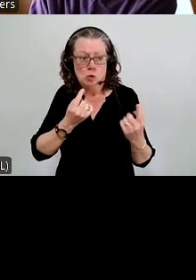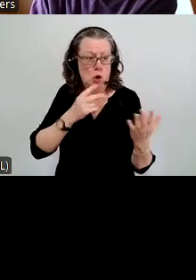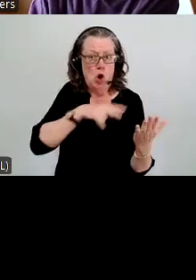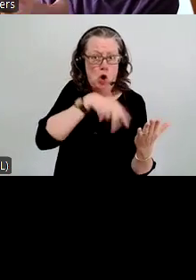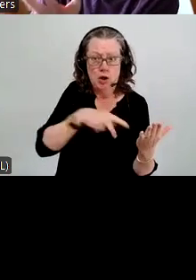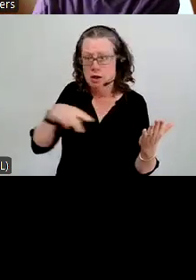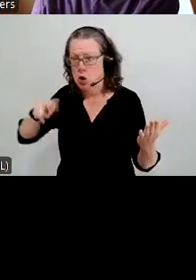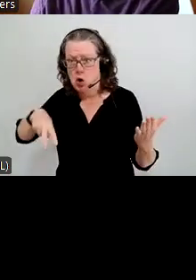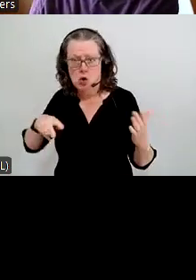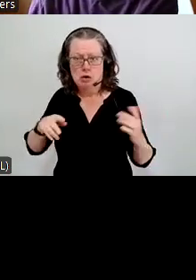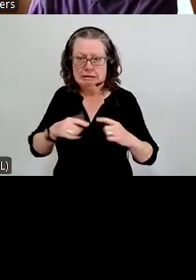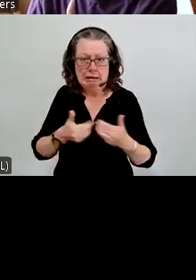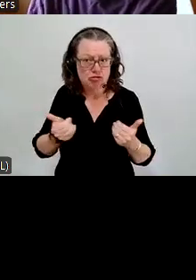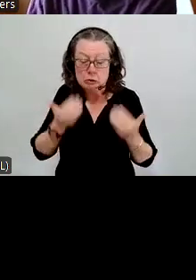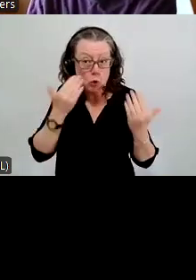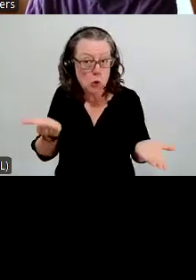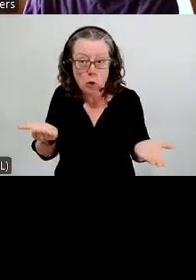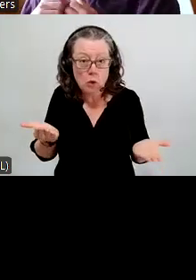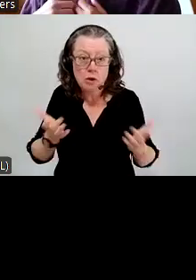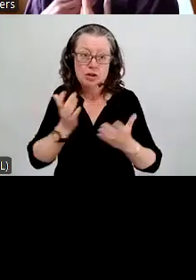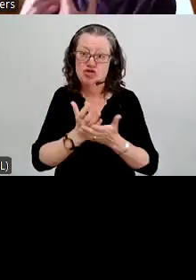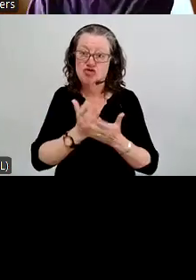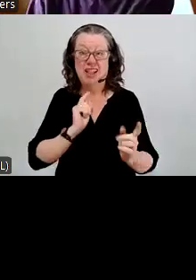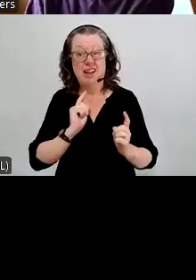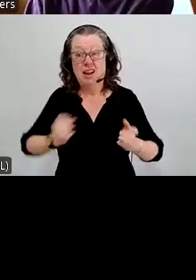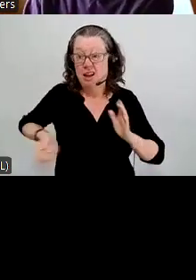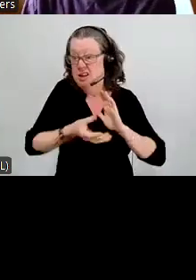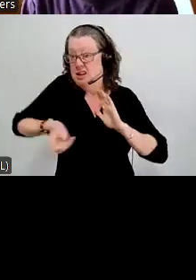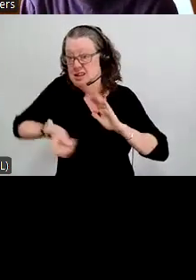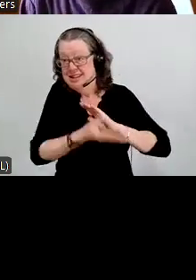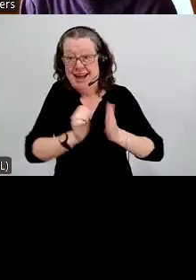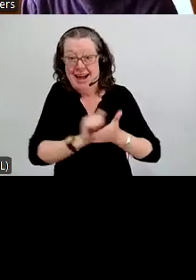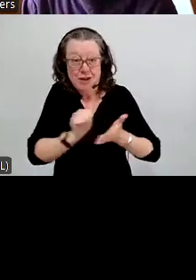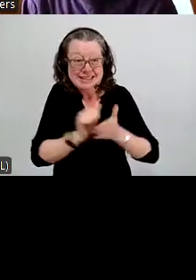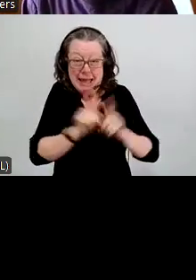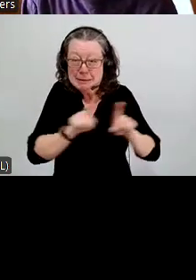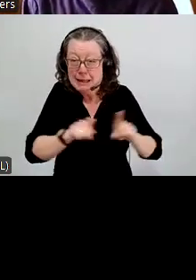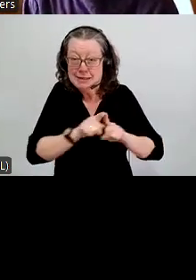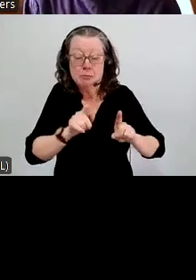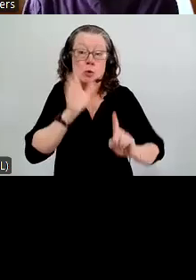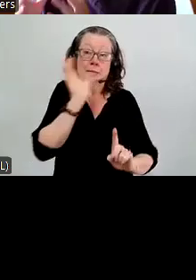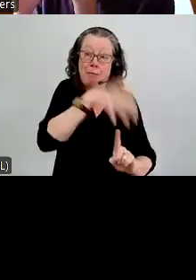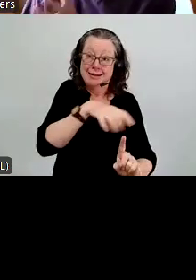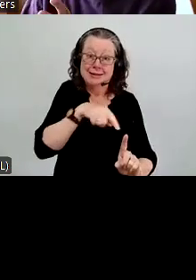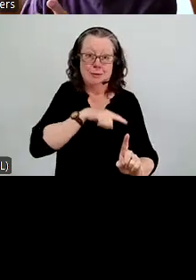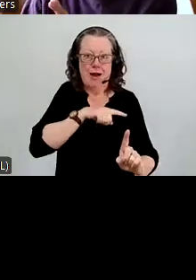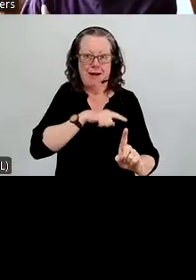It's not trying to identify a device. It's just pumping more ads into the IP address, which is absolutely right.